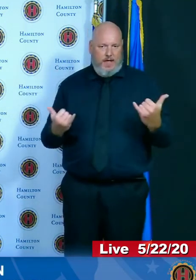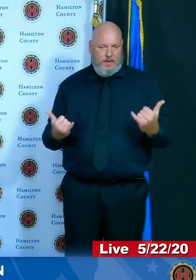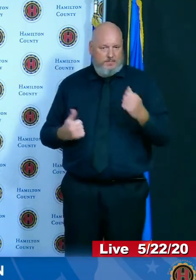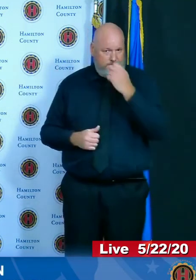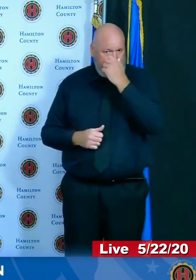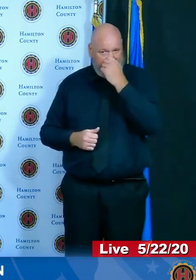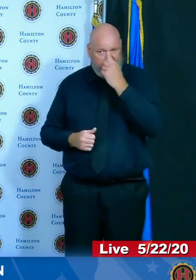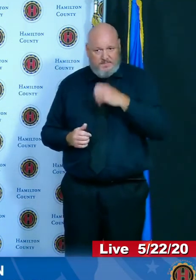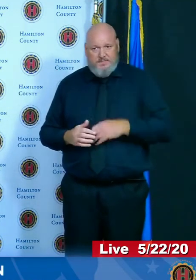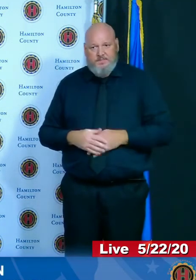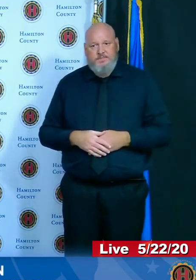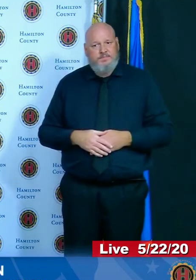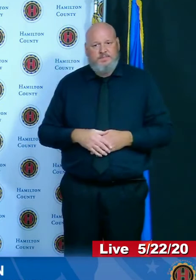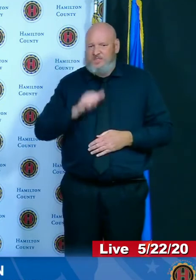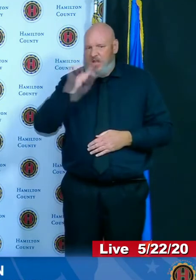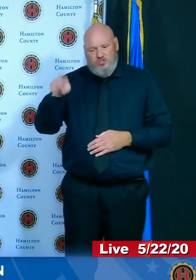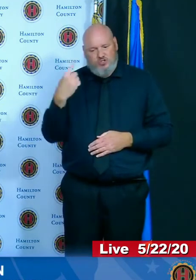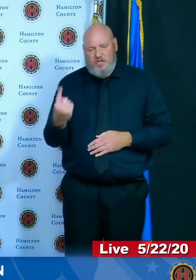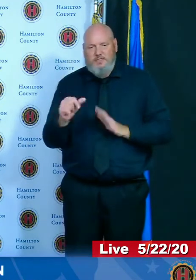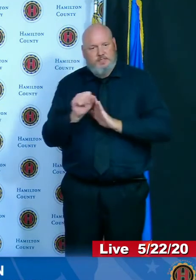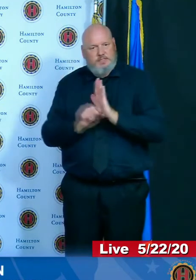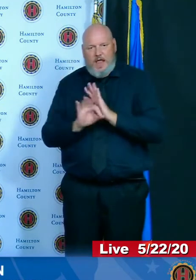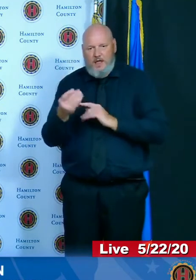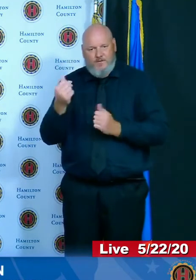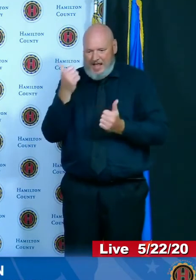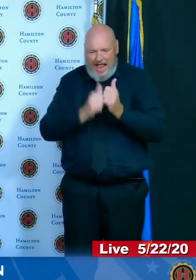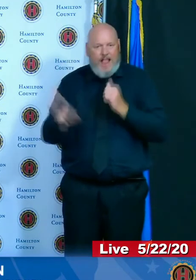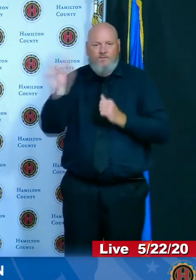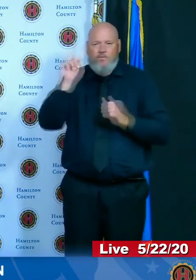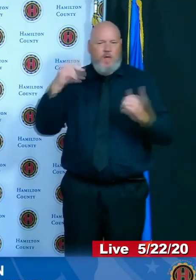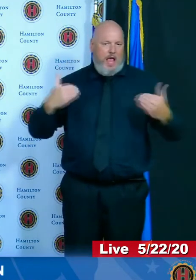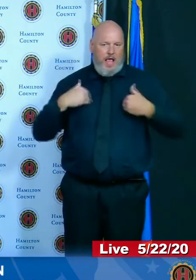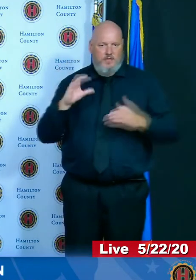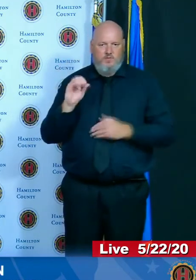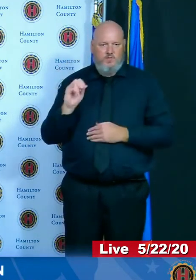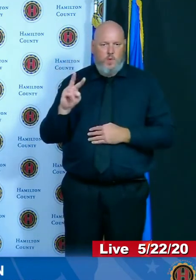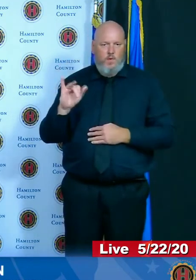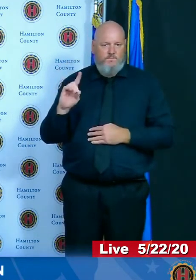the last item that I'll share is regarding our website we continue to put